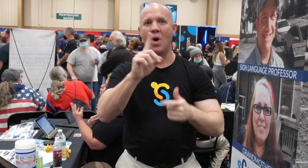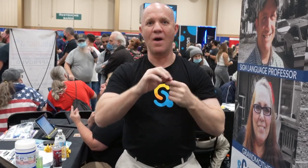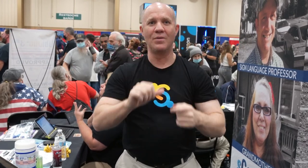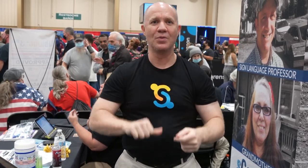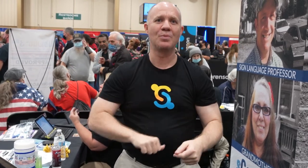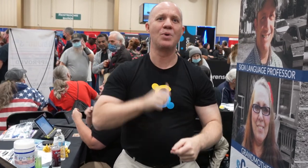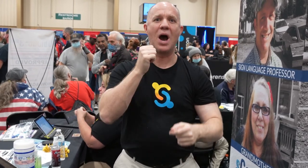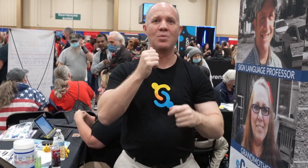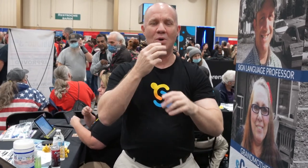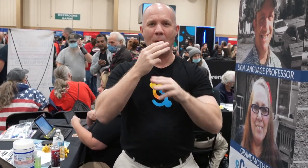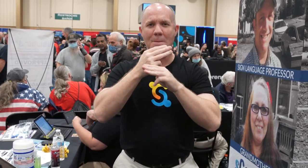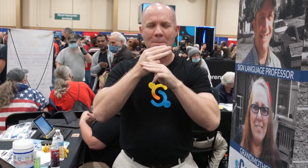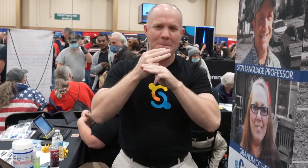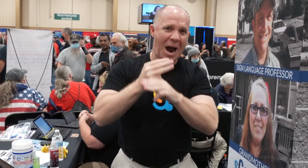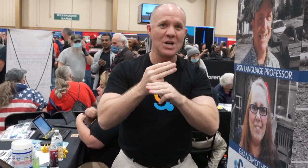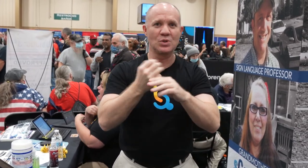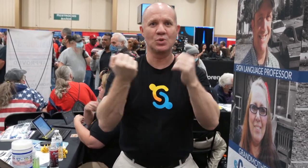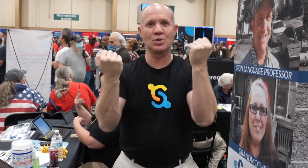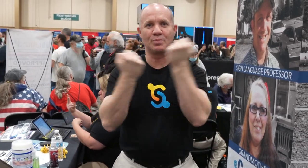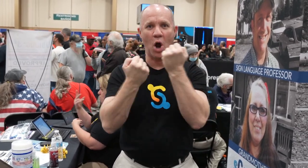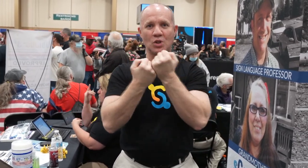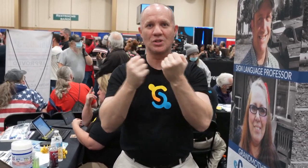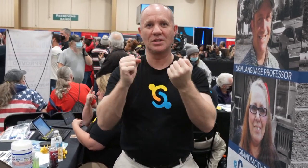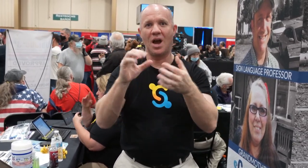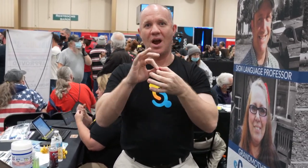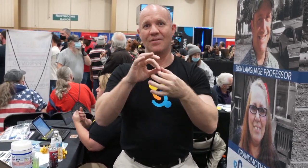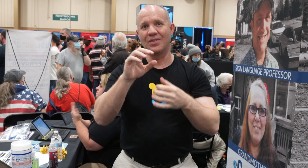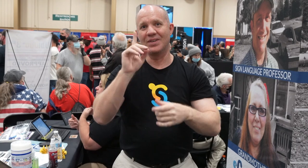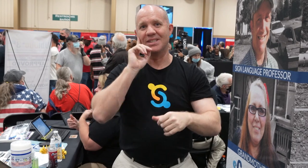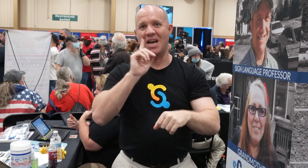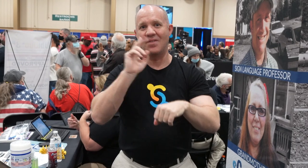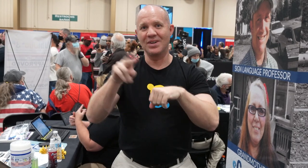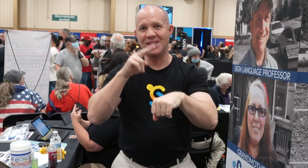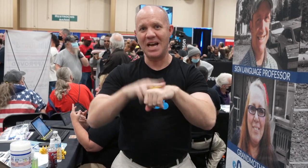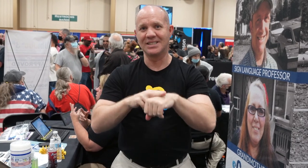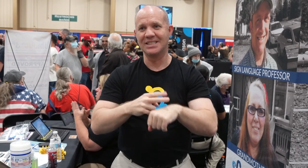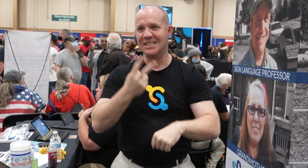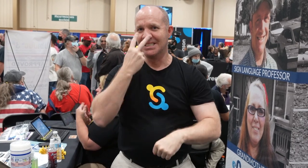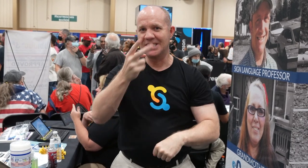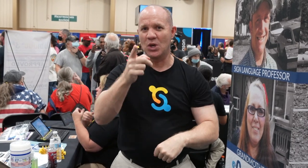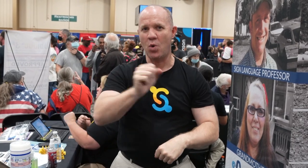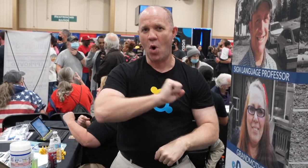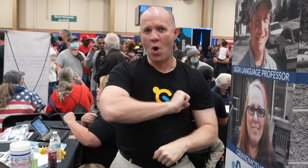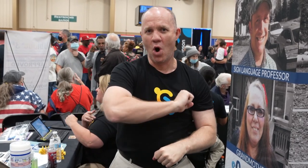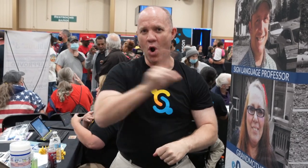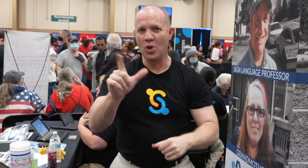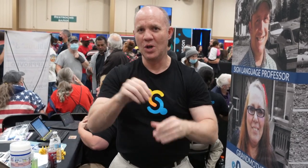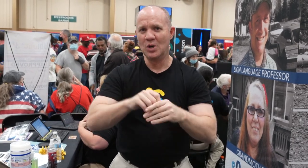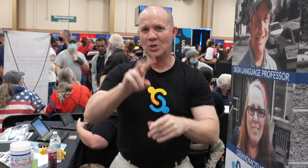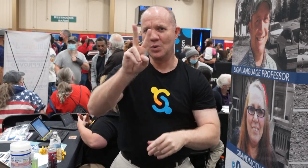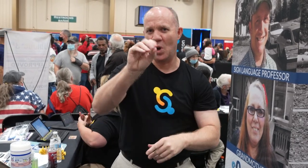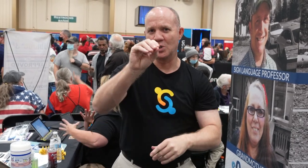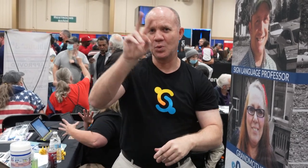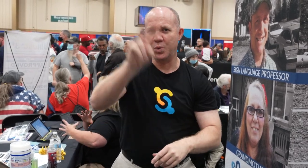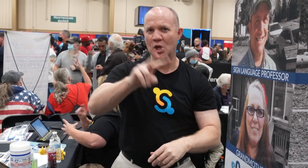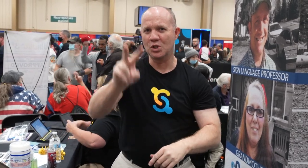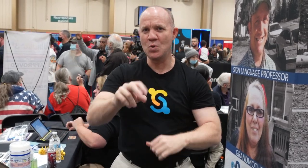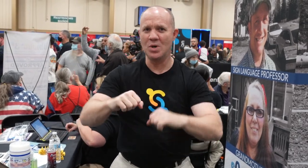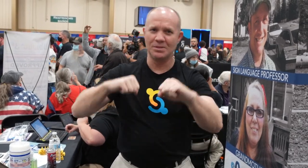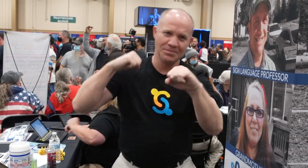We are very proud to be a major sponsor of DeafNation. See you all in 2022!